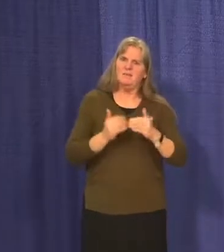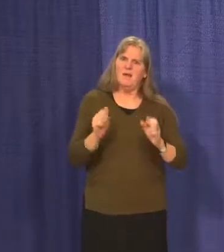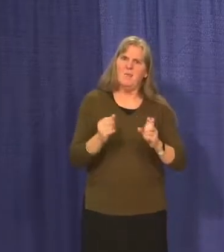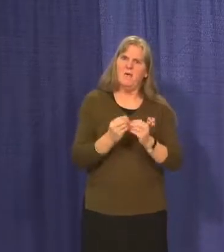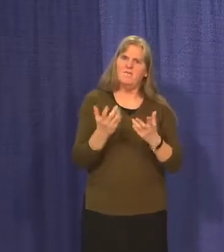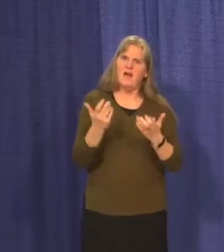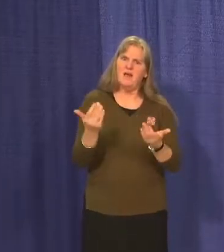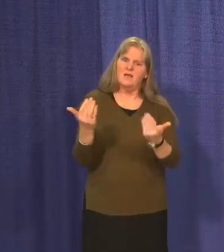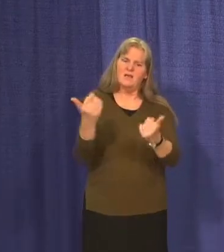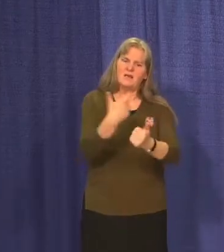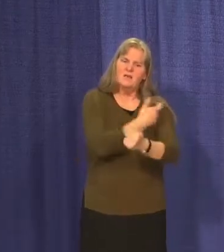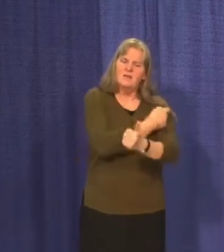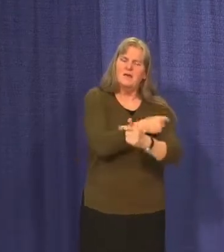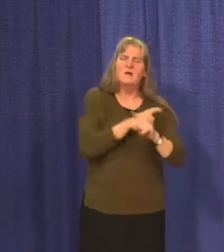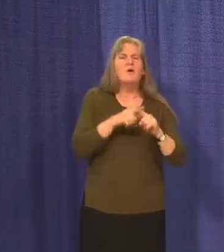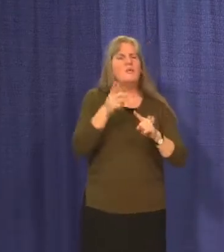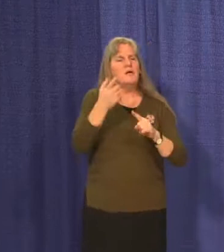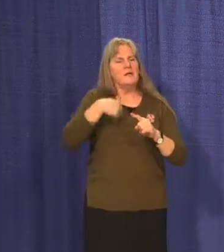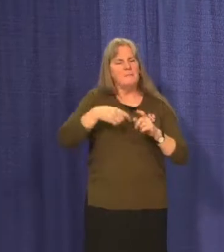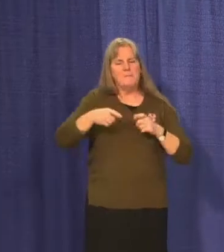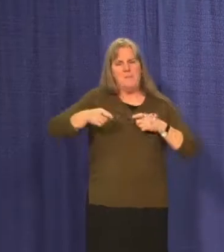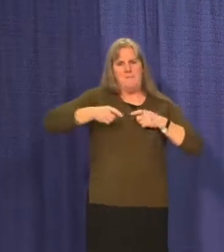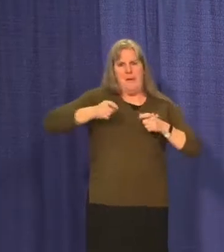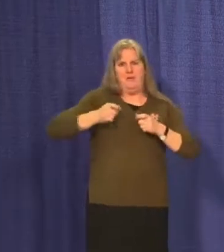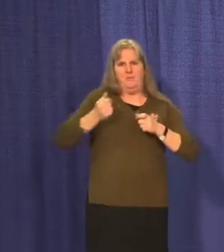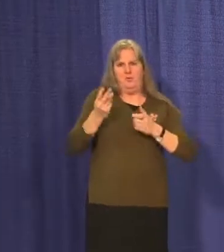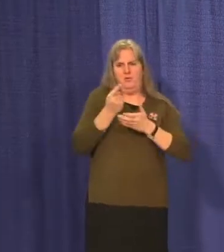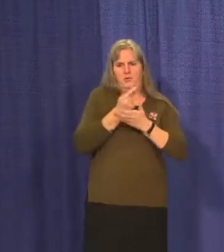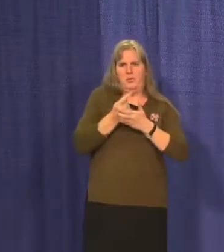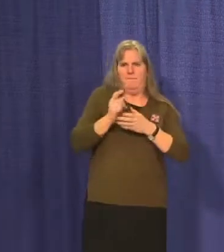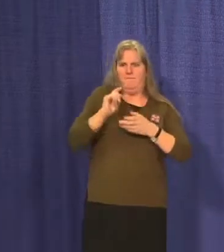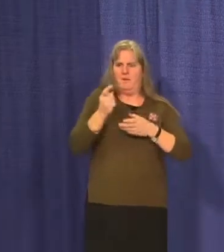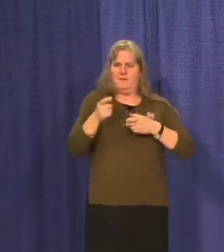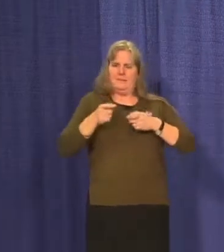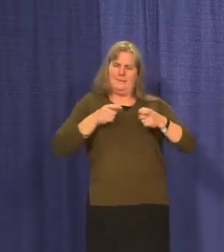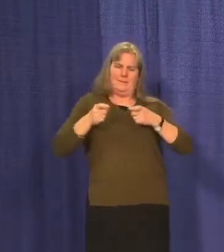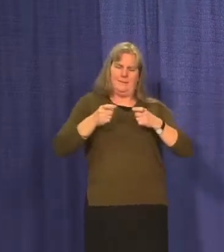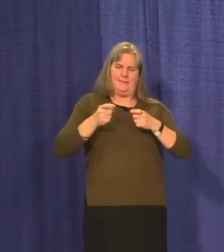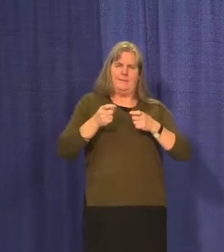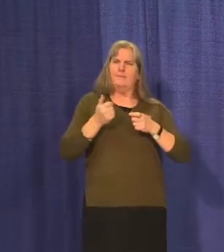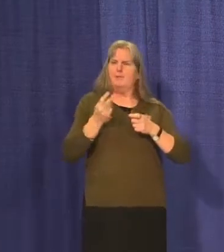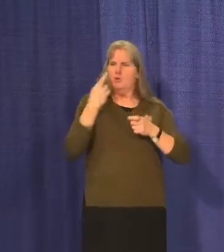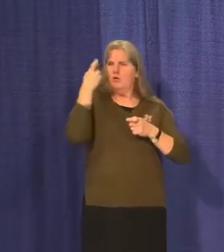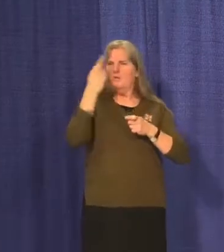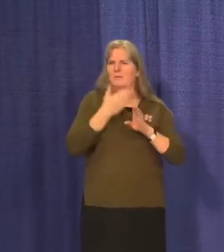running more people through, but we are managing these initial leaks very carefully for reasons